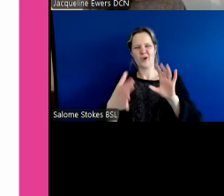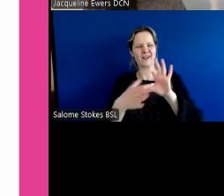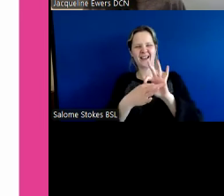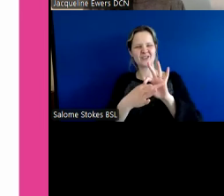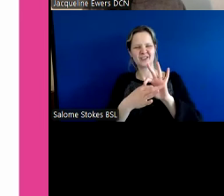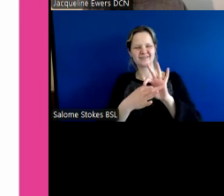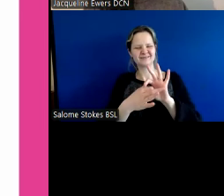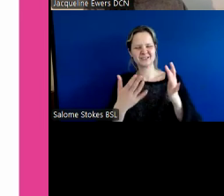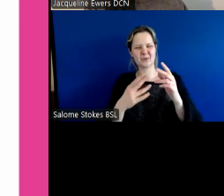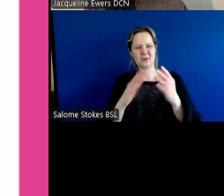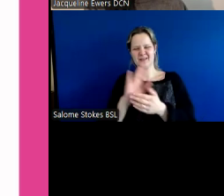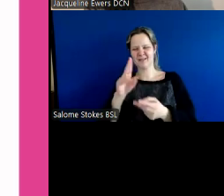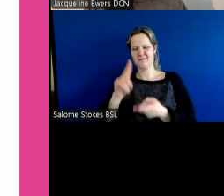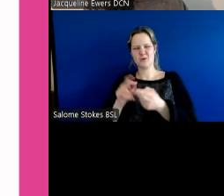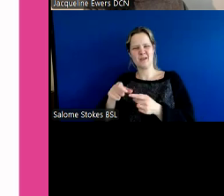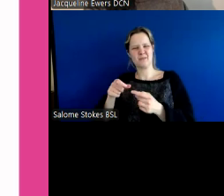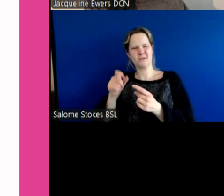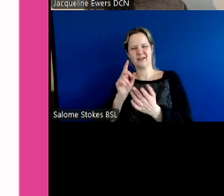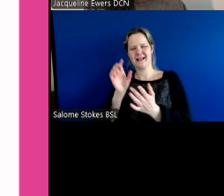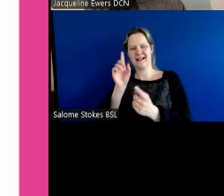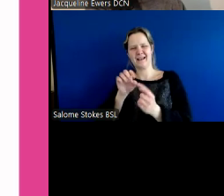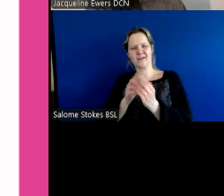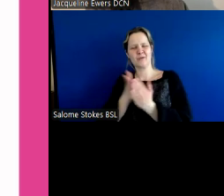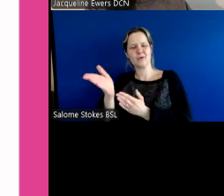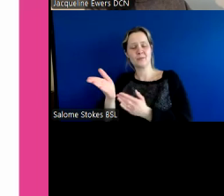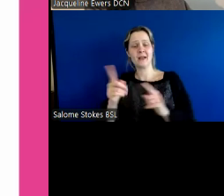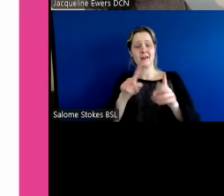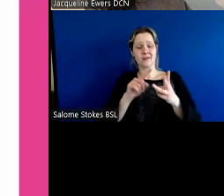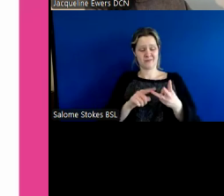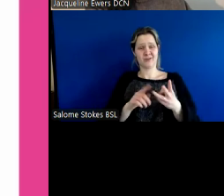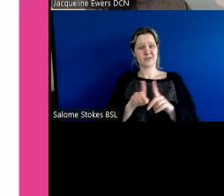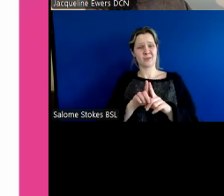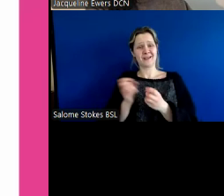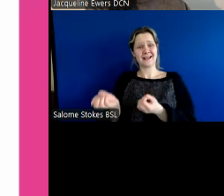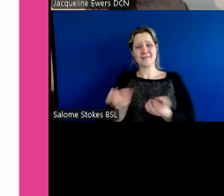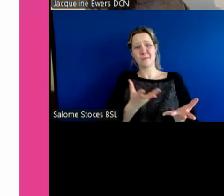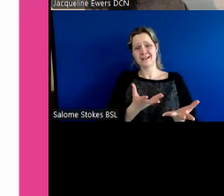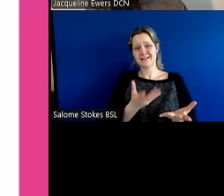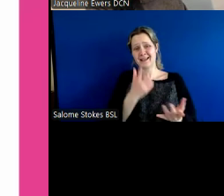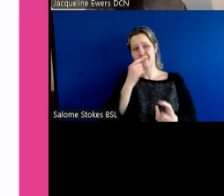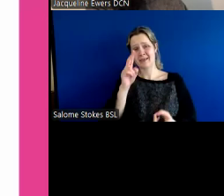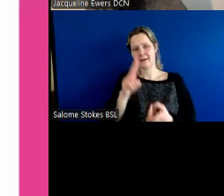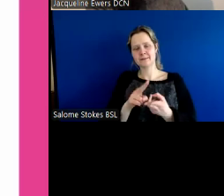It can affect deliverability, because the Yahoo and Gmail,